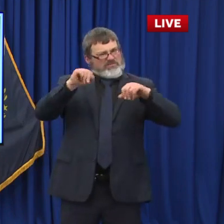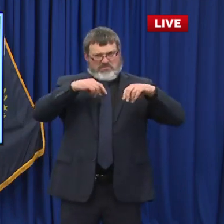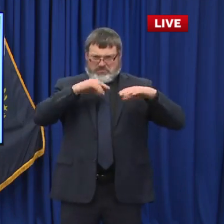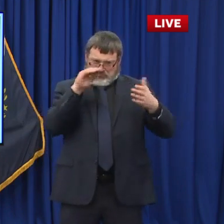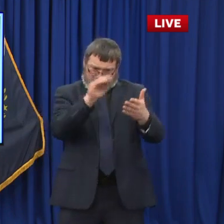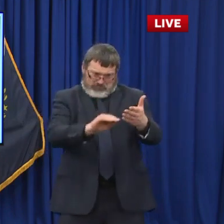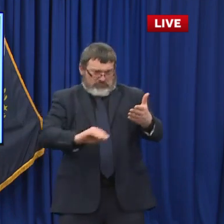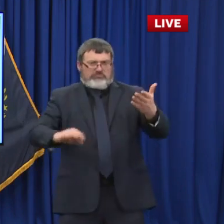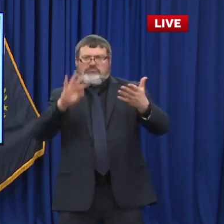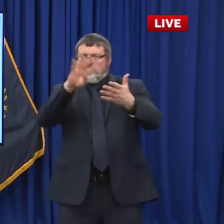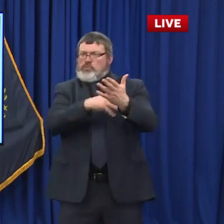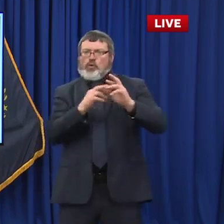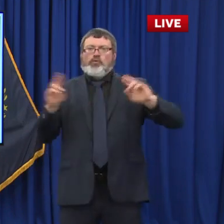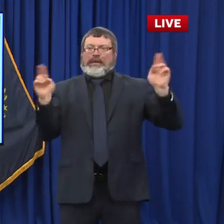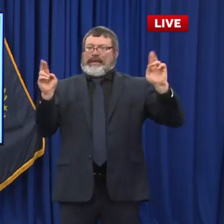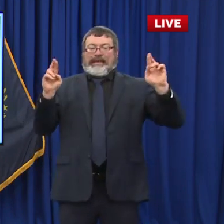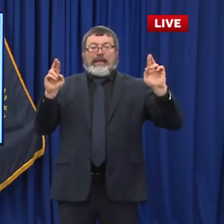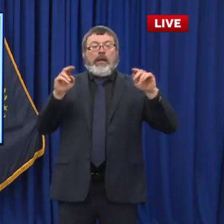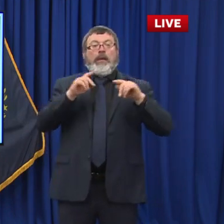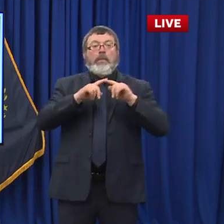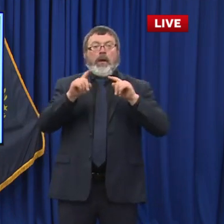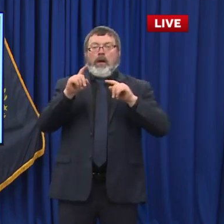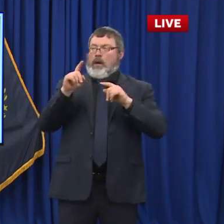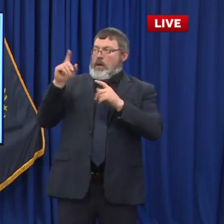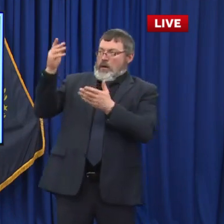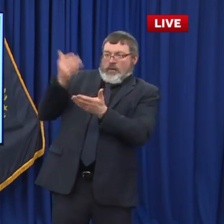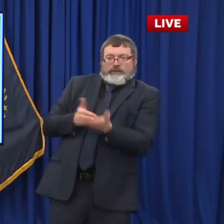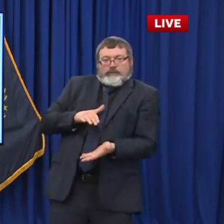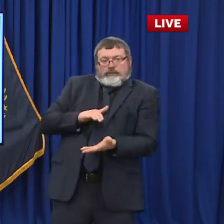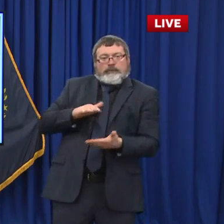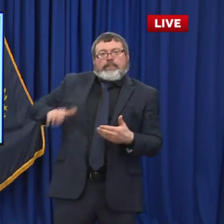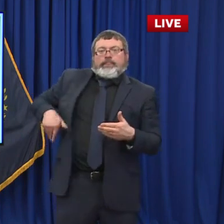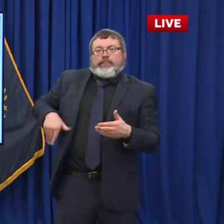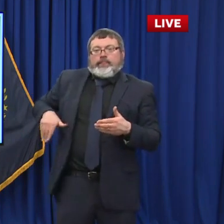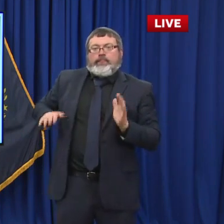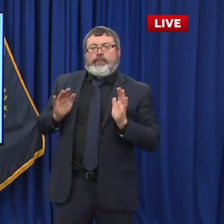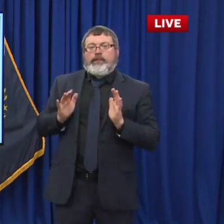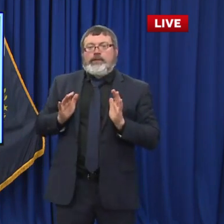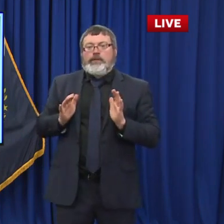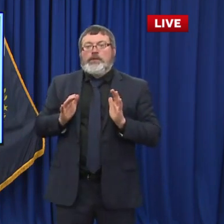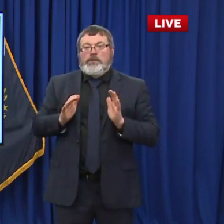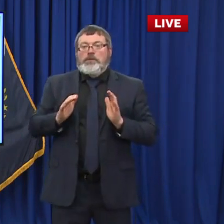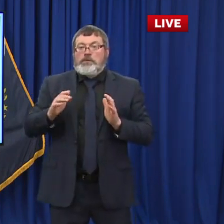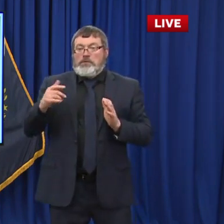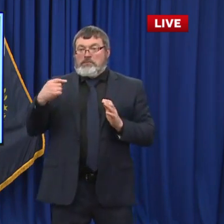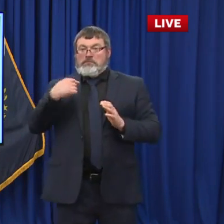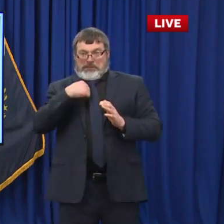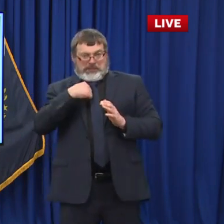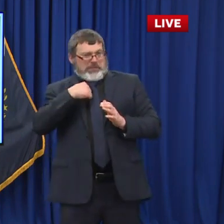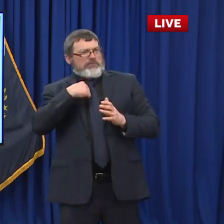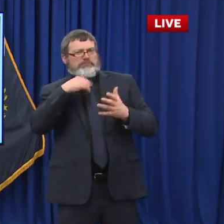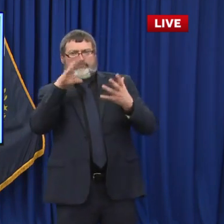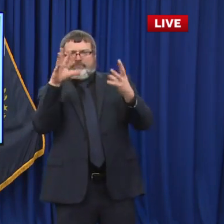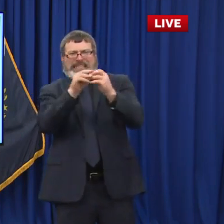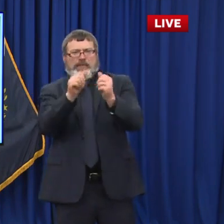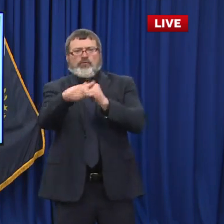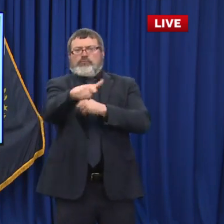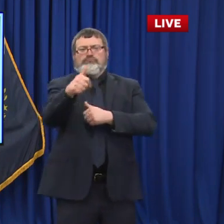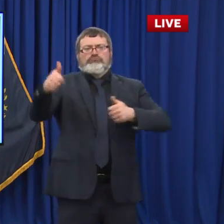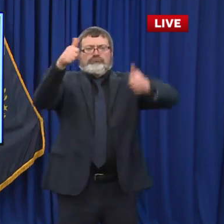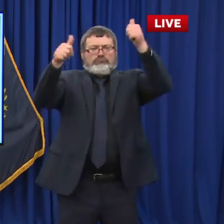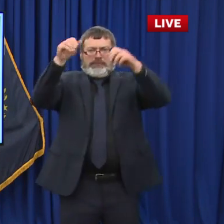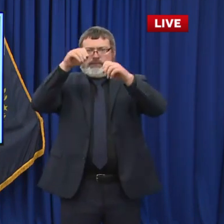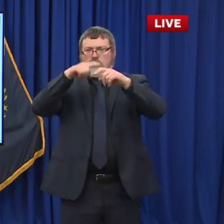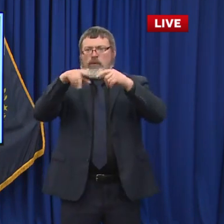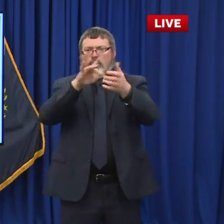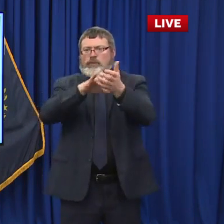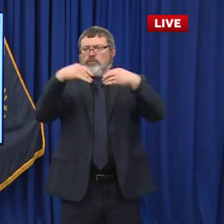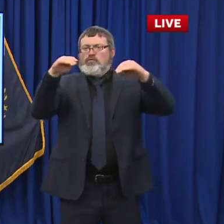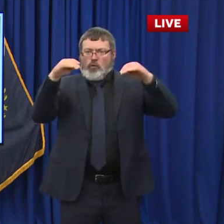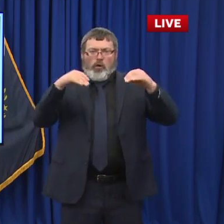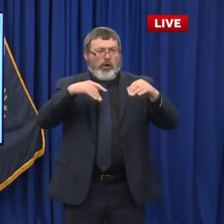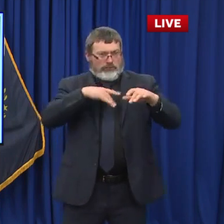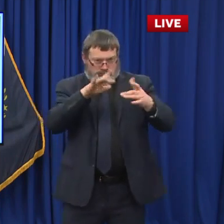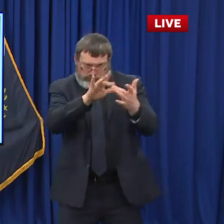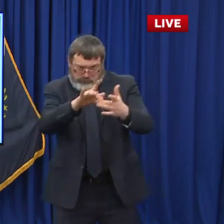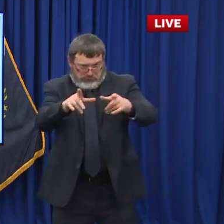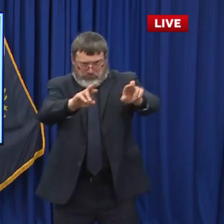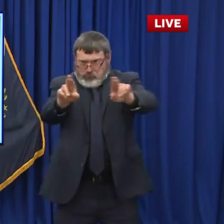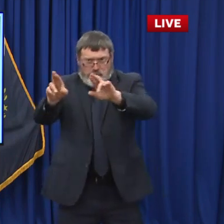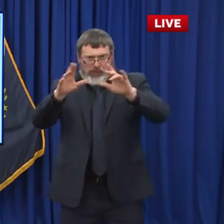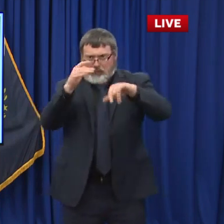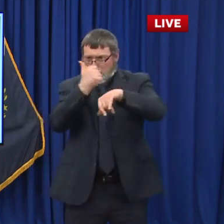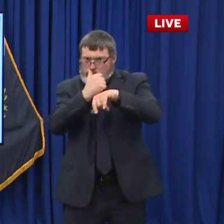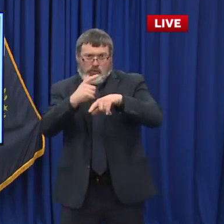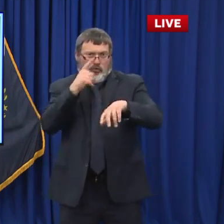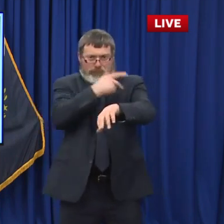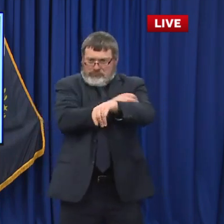THERE IS CERTAINLY A CHANCE THAT THERE ARE SOME THAT HAVE NOT BEEN SCHEDULED BUT WE HAVE REGULAR MEETINGS TELECONFERENCES WITH OUR PHARMACY PARTNERS TO MAKE SURE THAT THAT THEY’RE